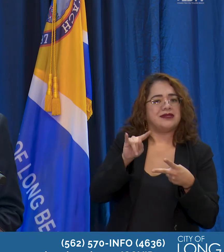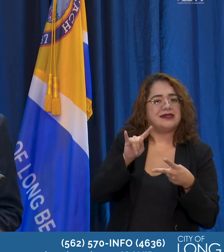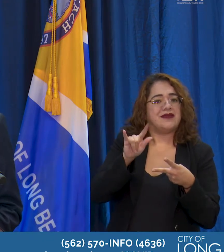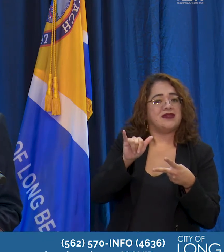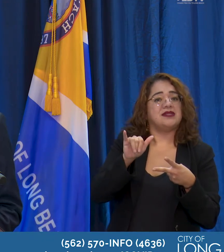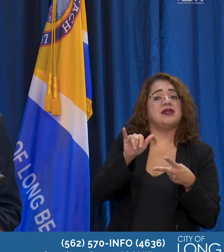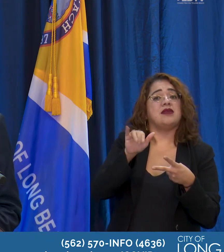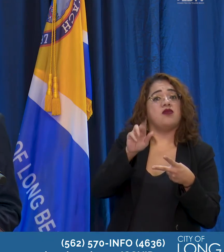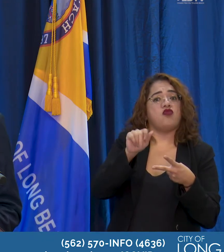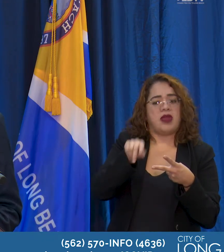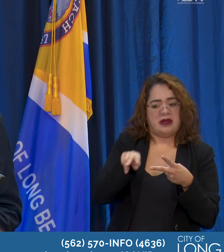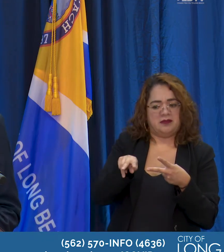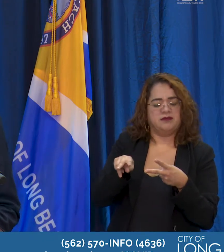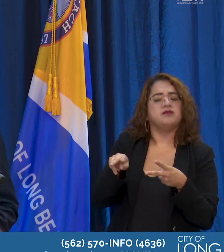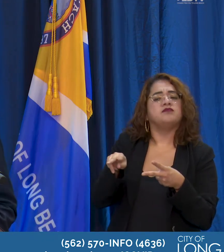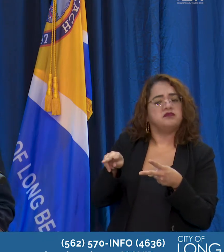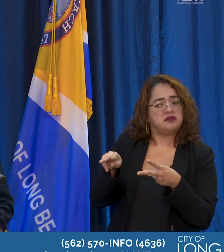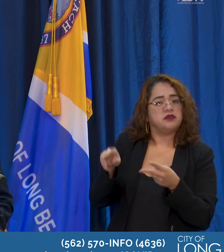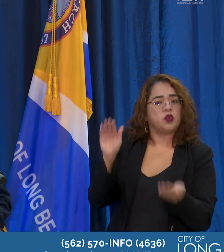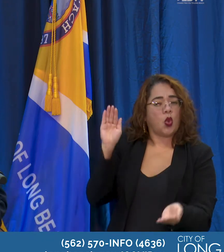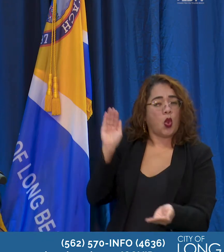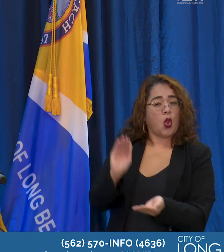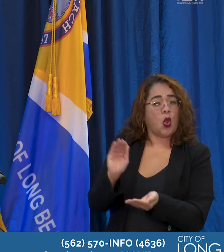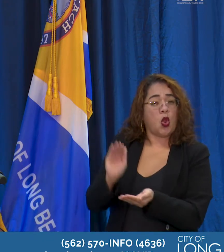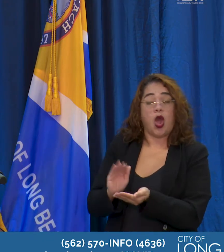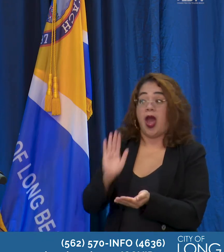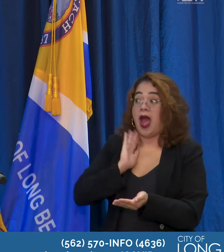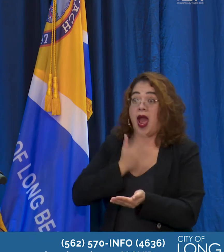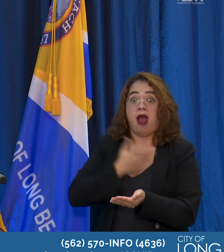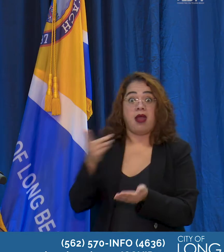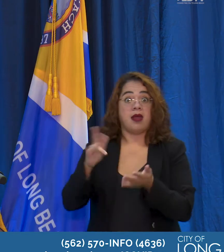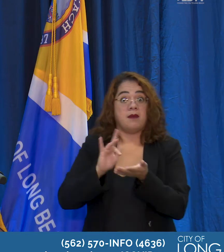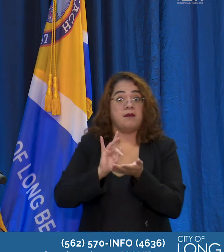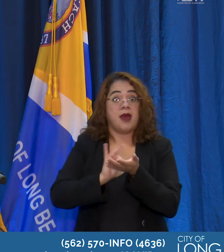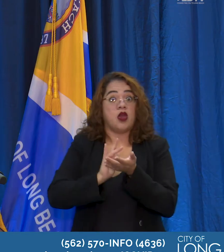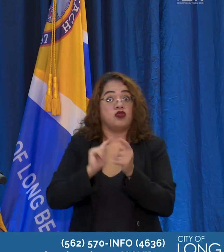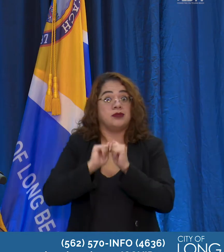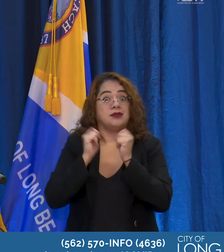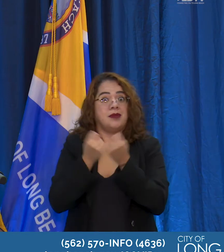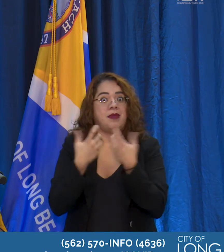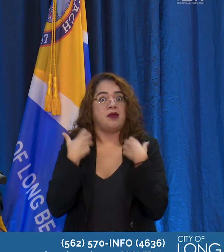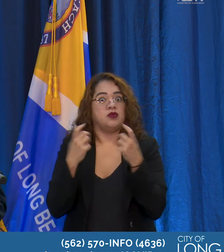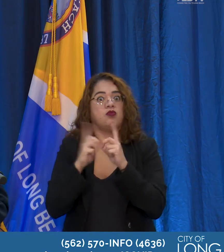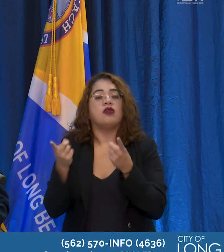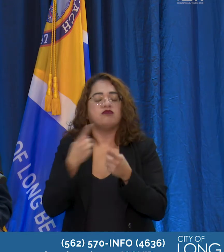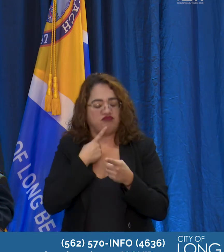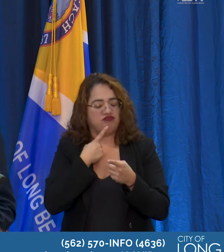medical team believes it's safe to do so. And they are going to be meeting with the bars because we also know that it's,